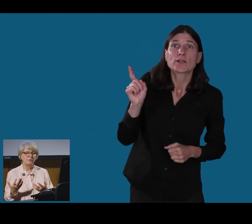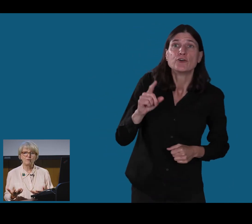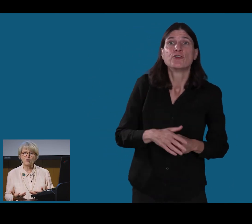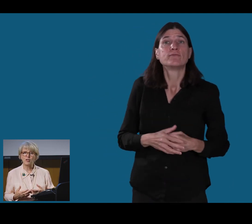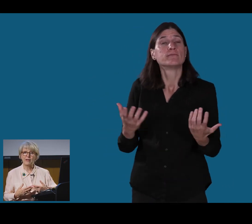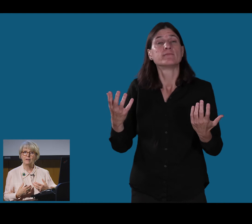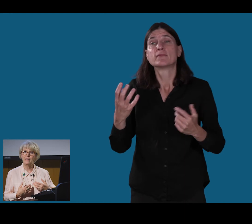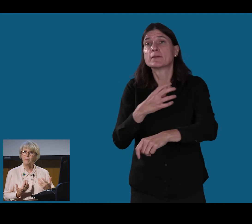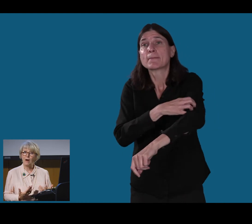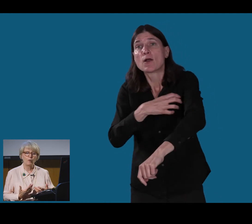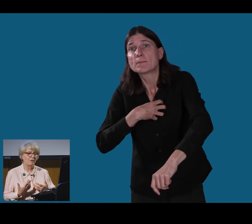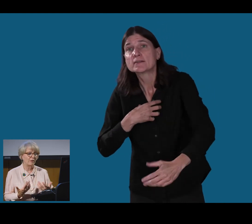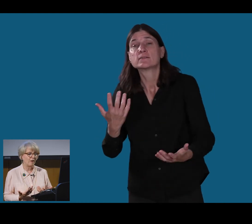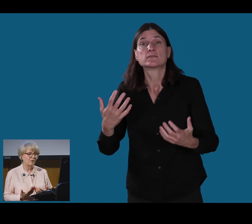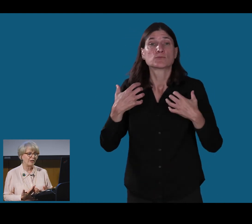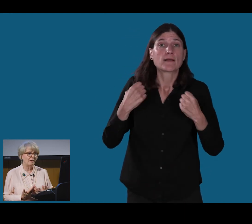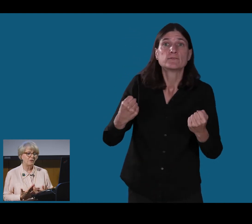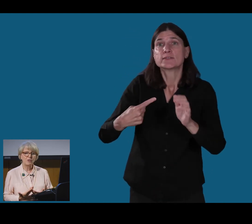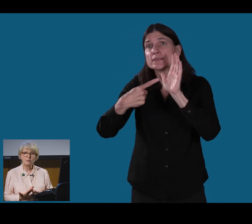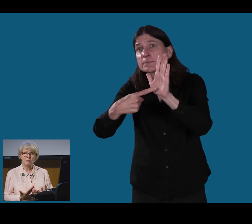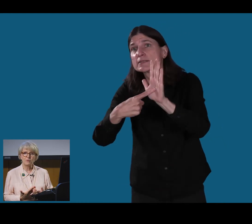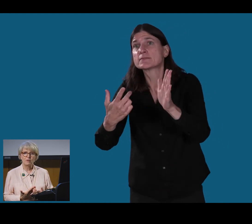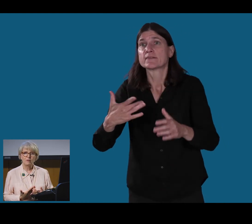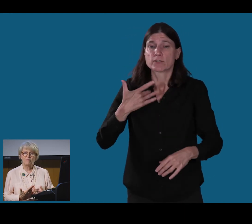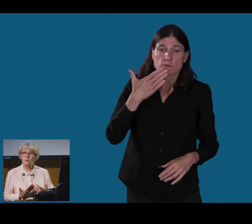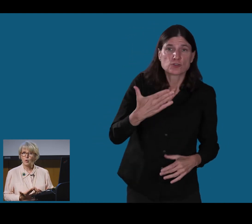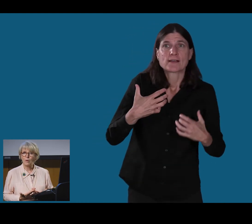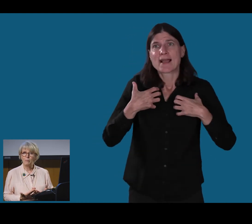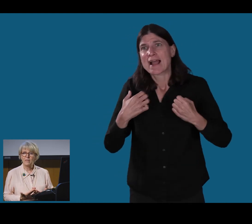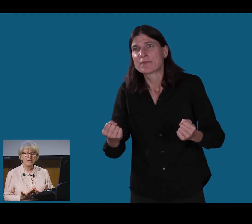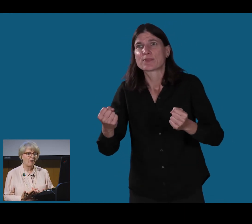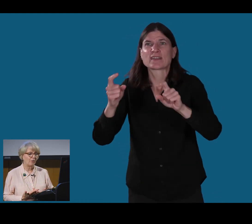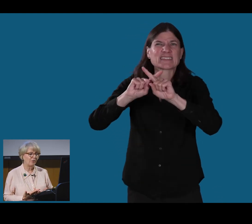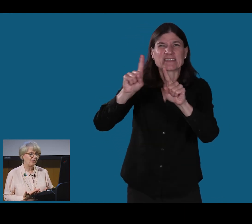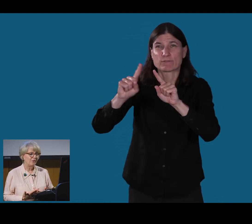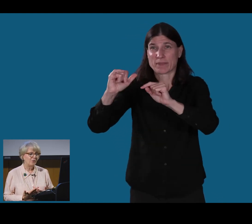level of functioning, empowerment, recovery, symptoms, physical well-being, and health